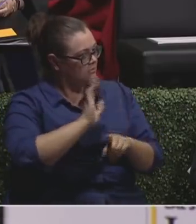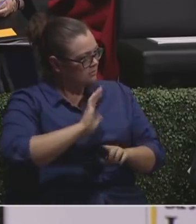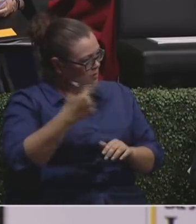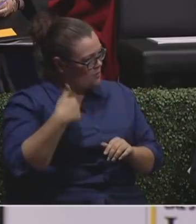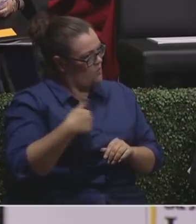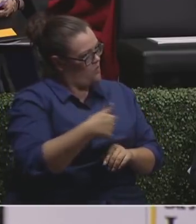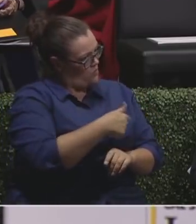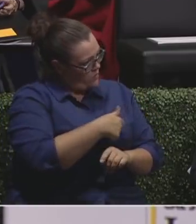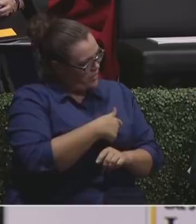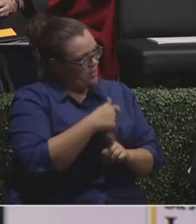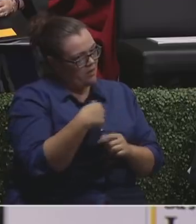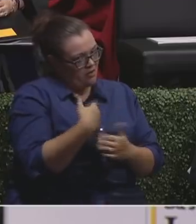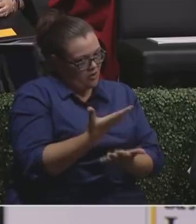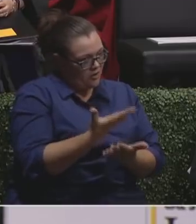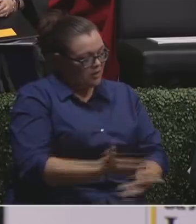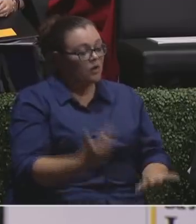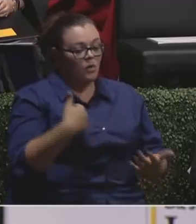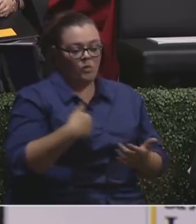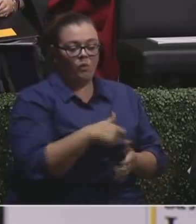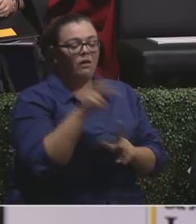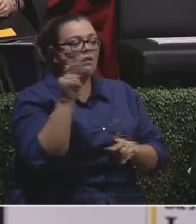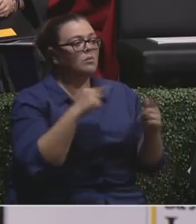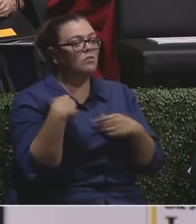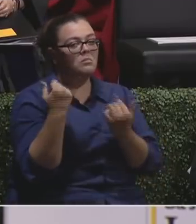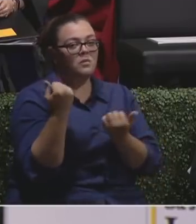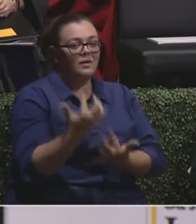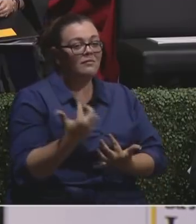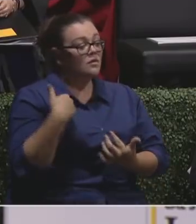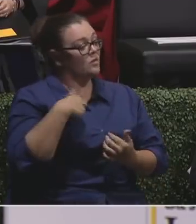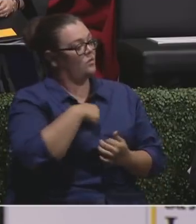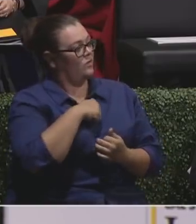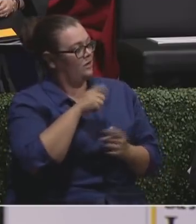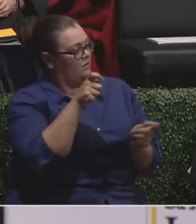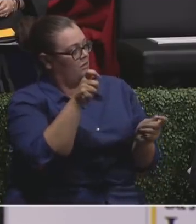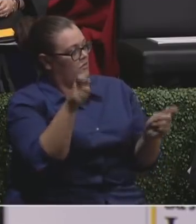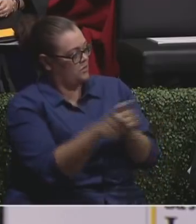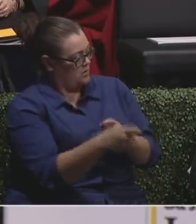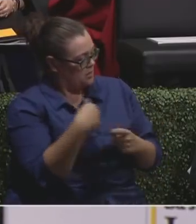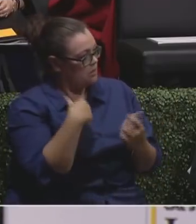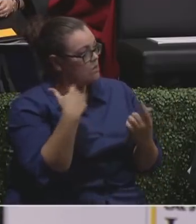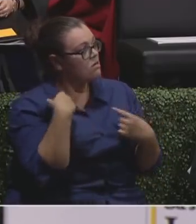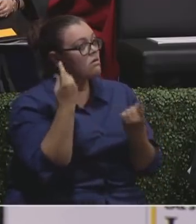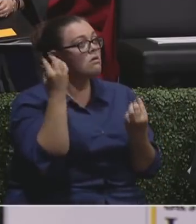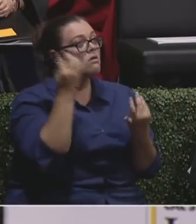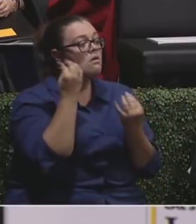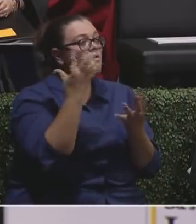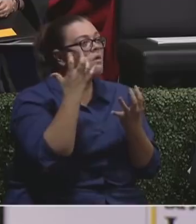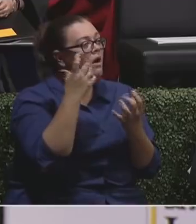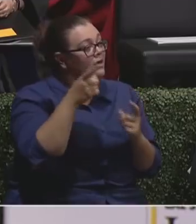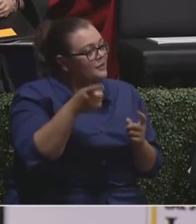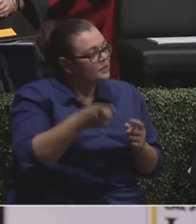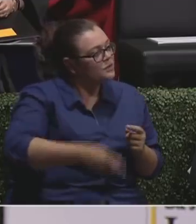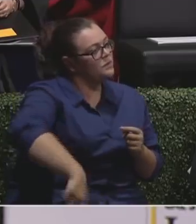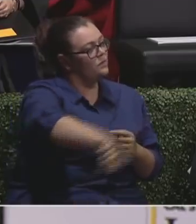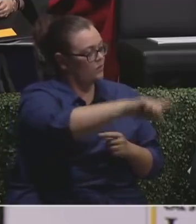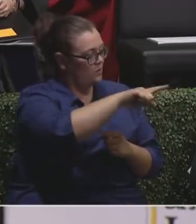AND BE SENSITIVE. AS PRESIDENT OBAMA SAID, "CHANGE WILL NOT COME IF WE WAIT FOR SOME OTHER PERSON OR IF WE WAIT WHAT FOR SOME OTHER TIME. WE ARE THE ONES WE'VE BEEN WAITING FOR. WE ARE THE CHANGE THAT WE SEEK.